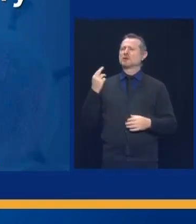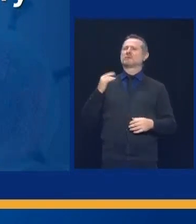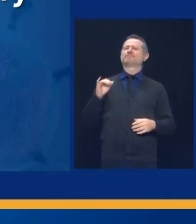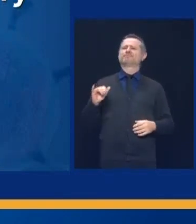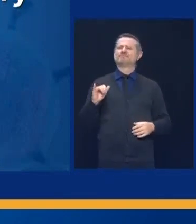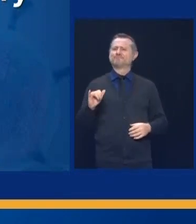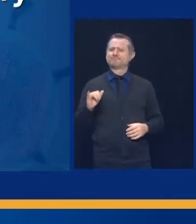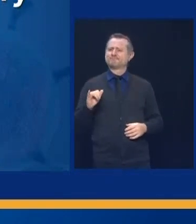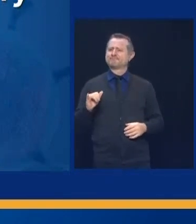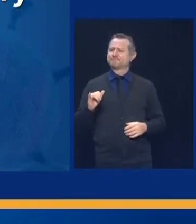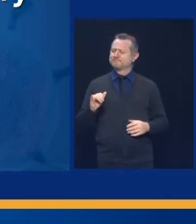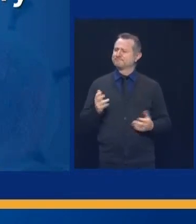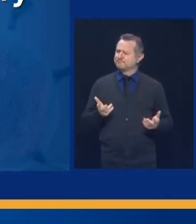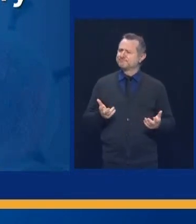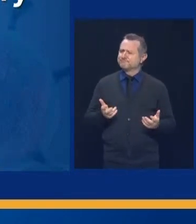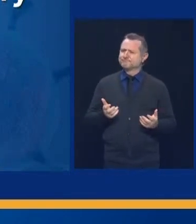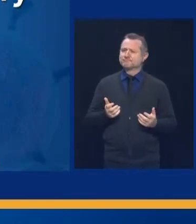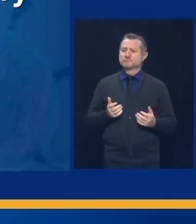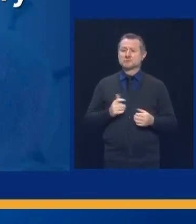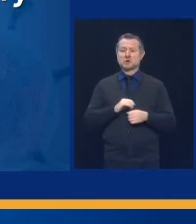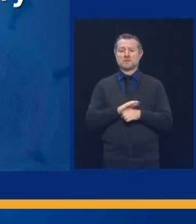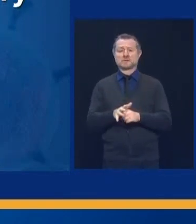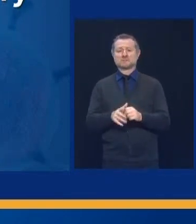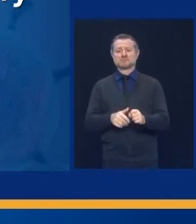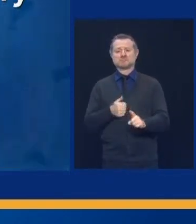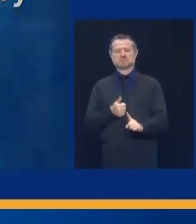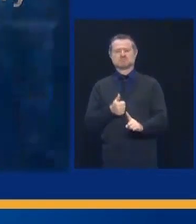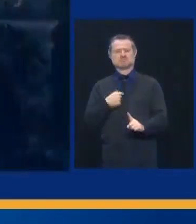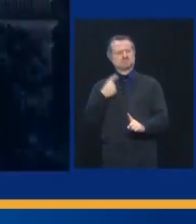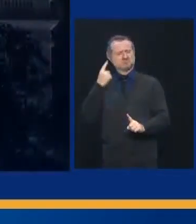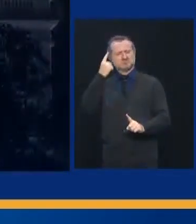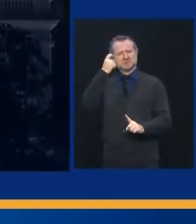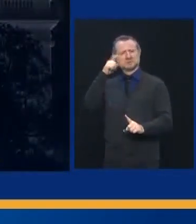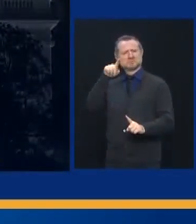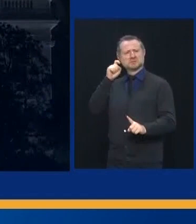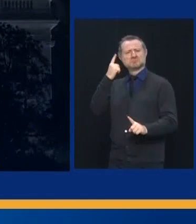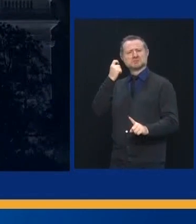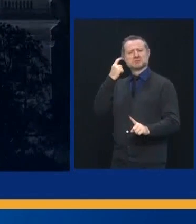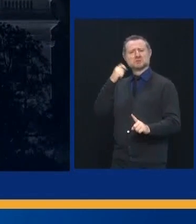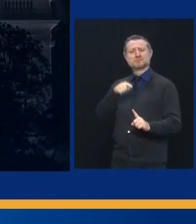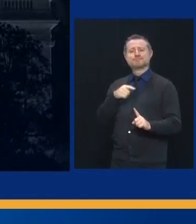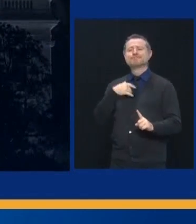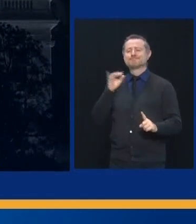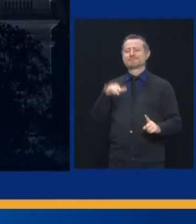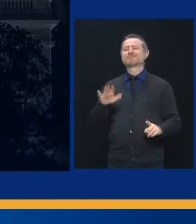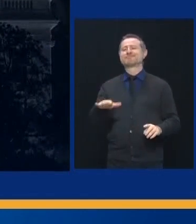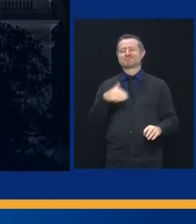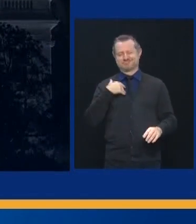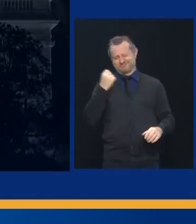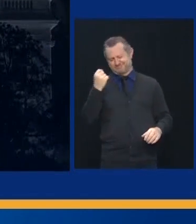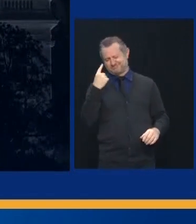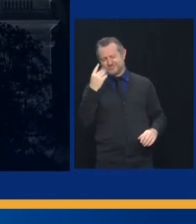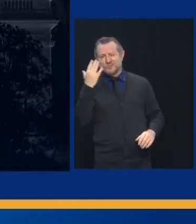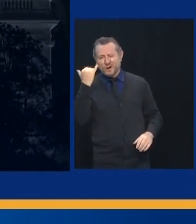TODAY'S DAYxb:p 2 OF 40, BUT I HAD A REVELATION OVER THE WEEKEND.